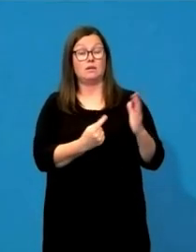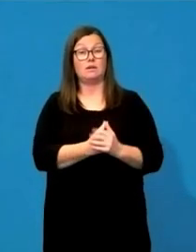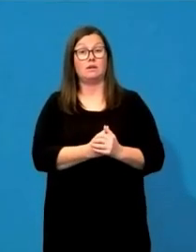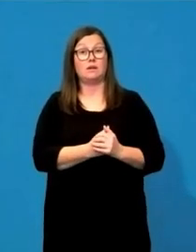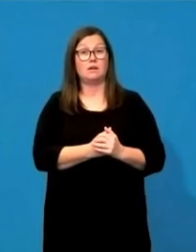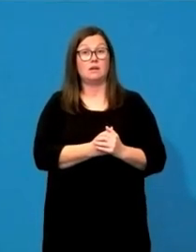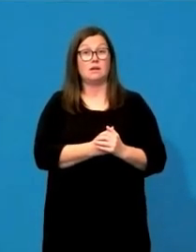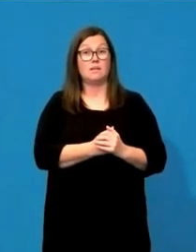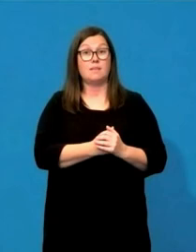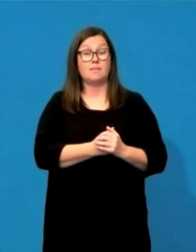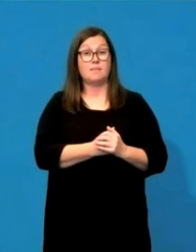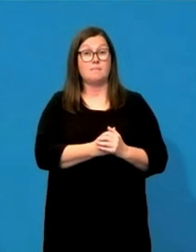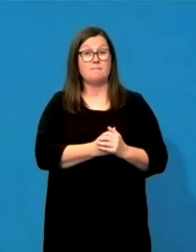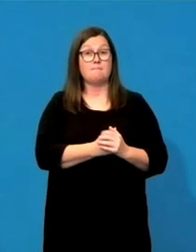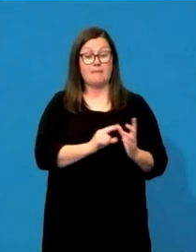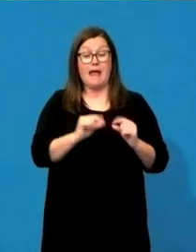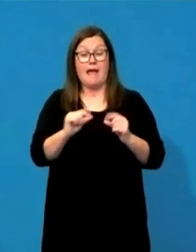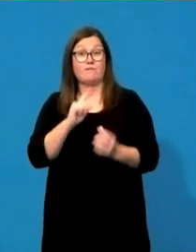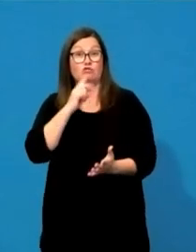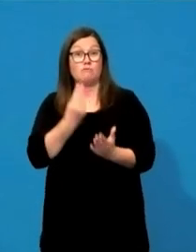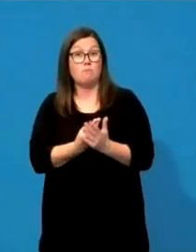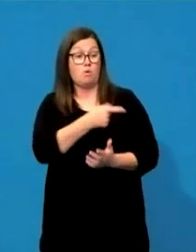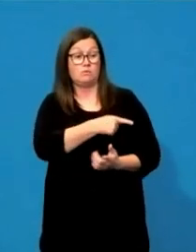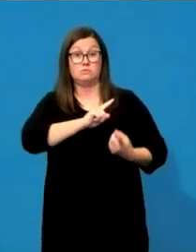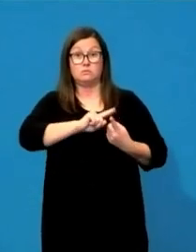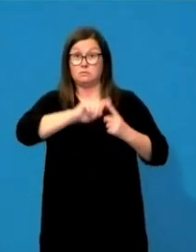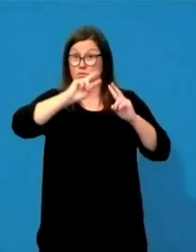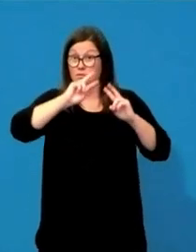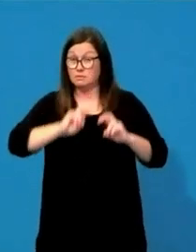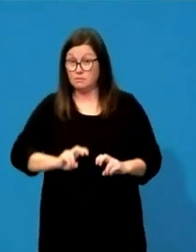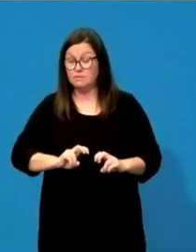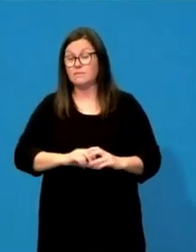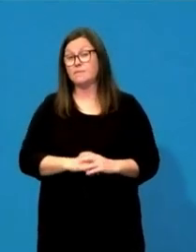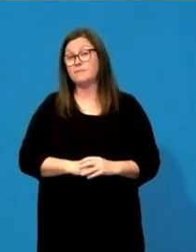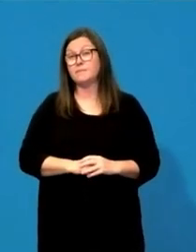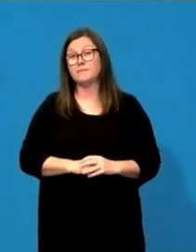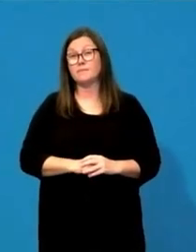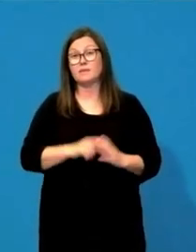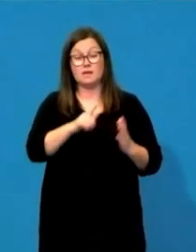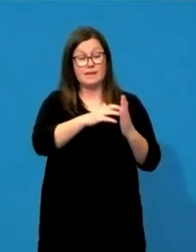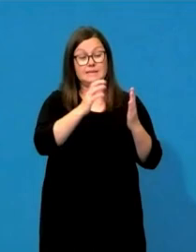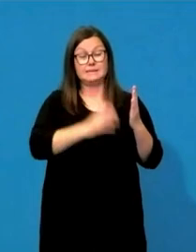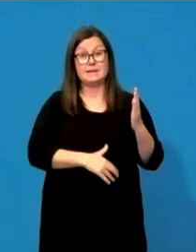I understand from what you have said in the statement, including at paragraph 26, that